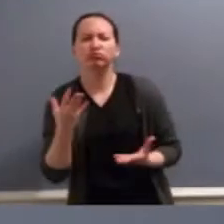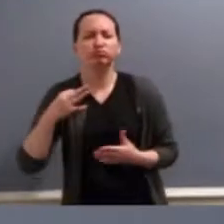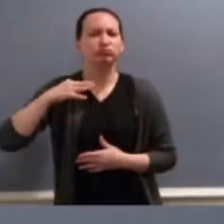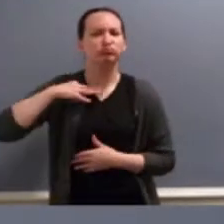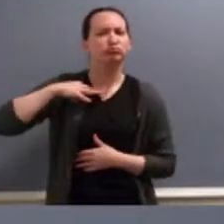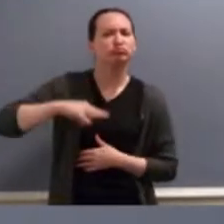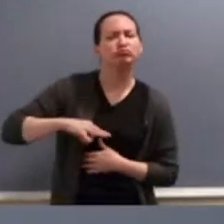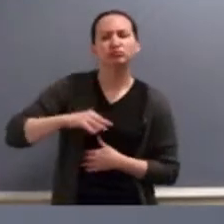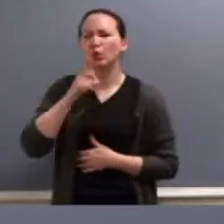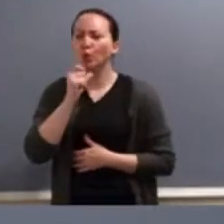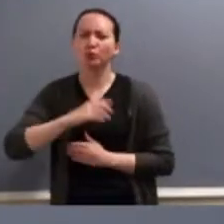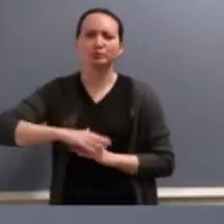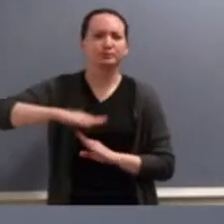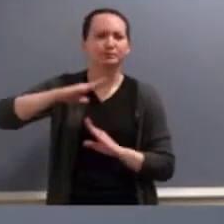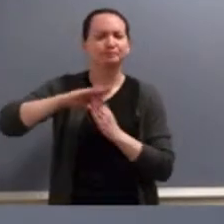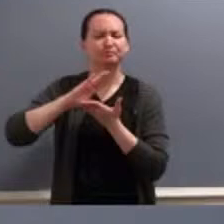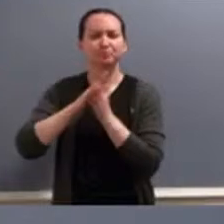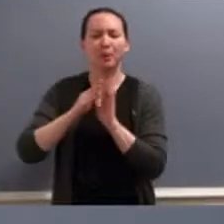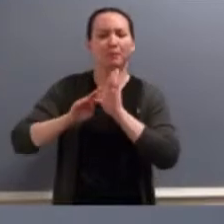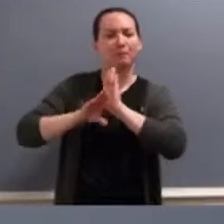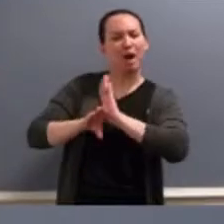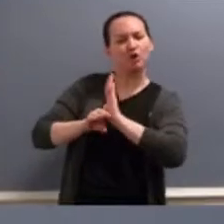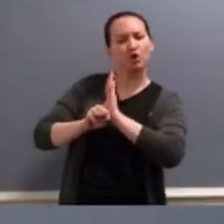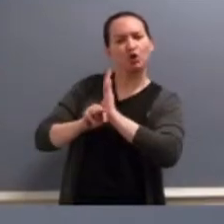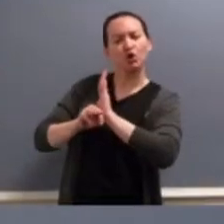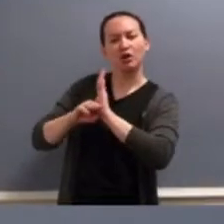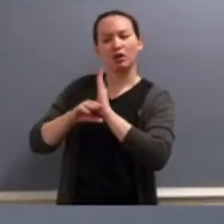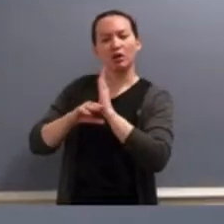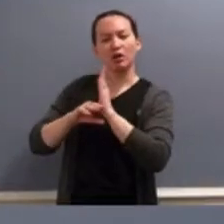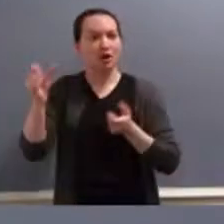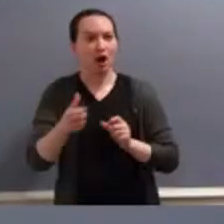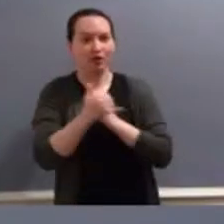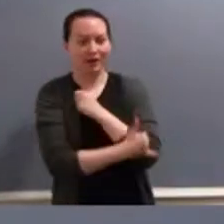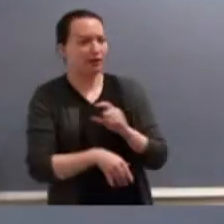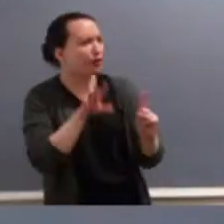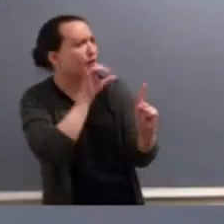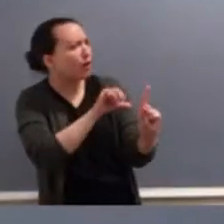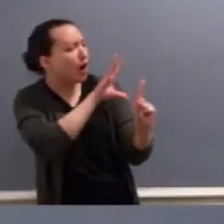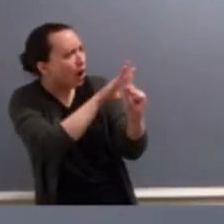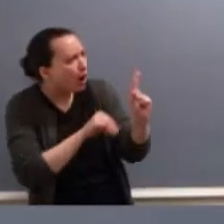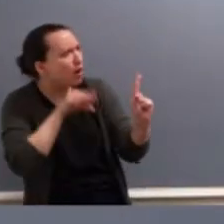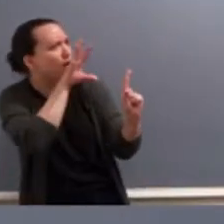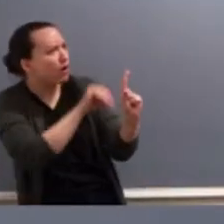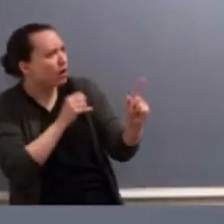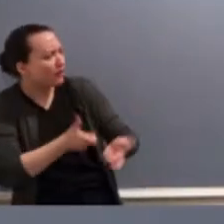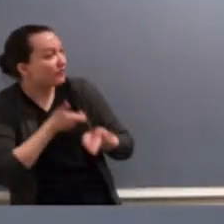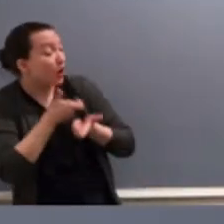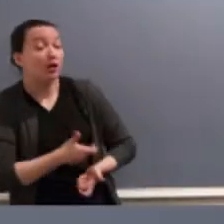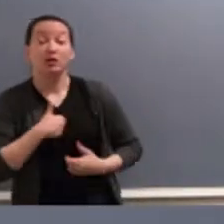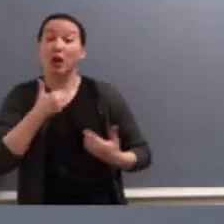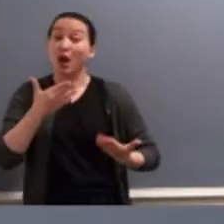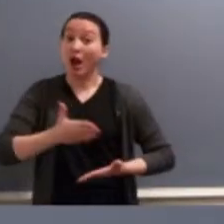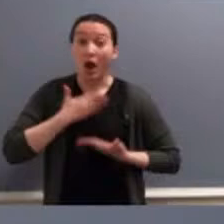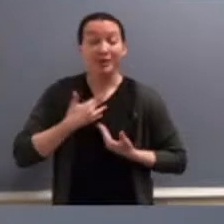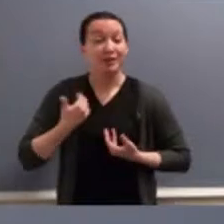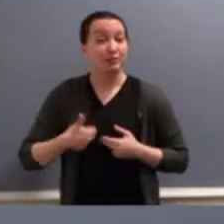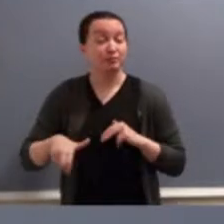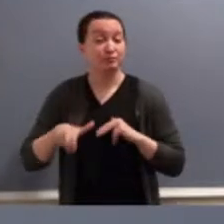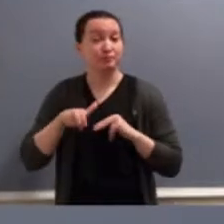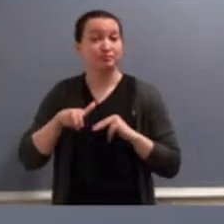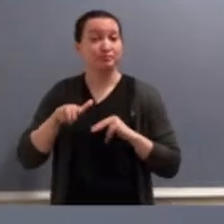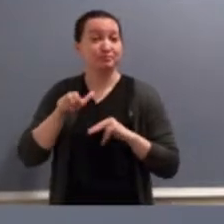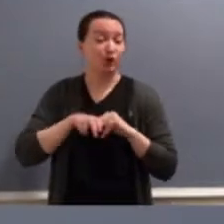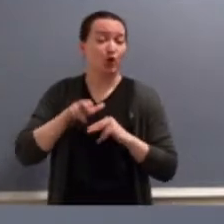and becomes the model for others to follow I'm happy that I am chairing the covet 19 economic